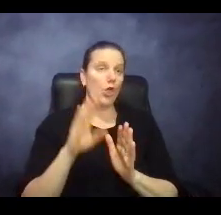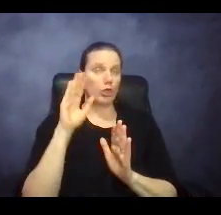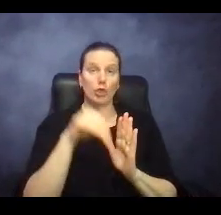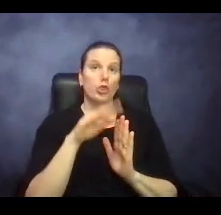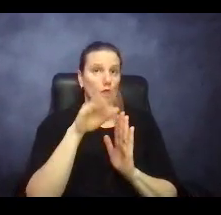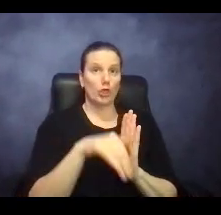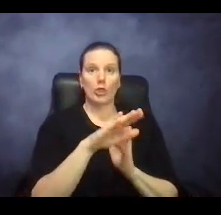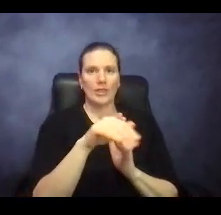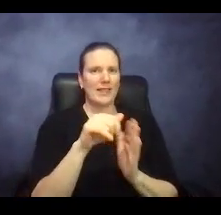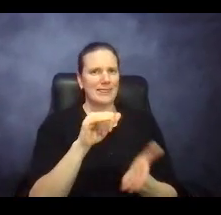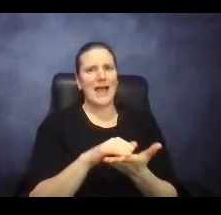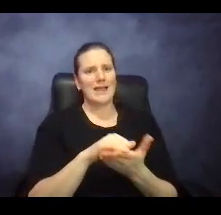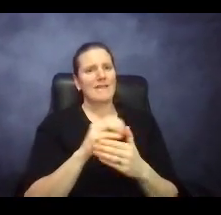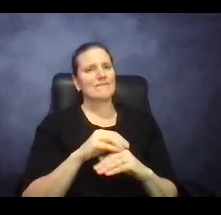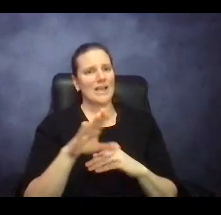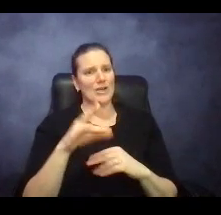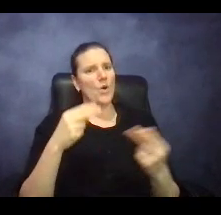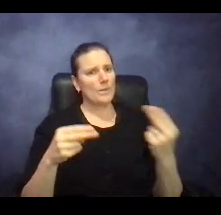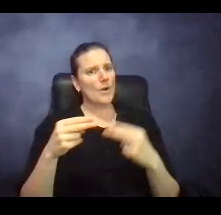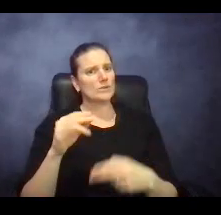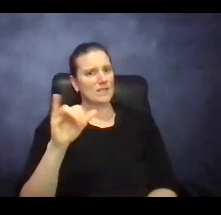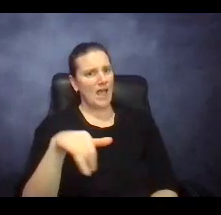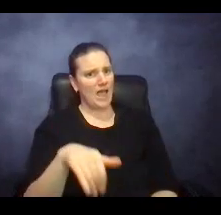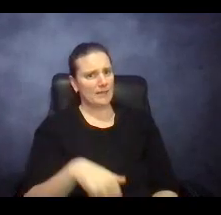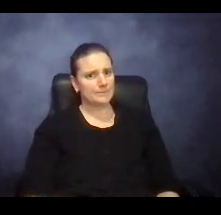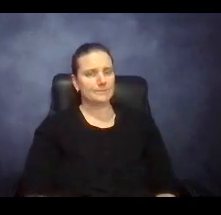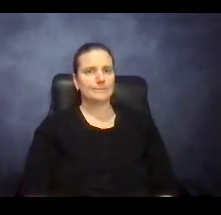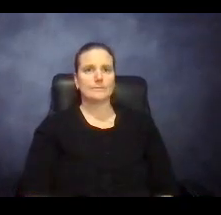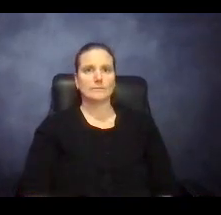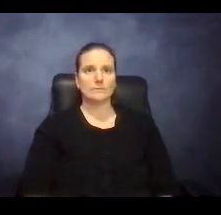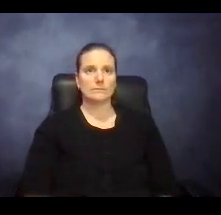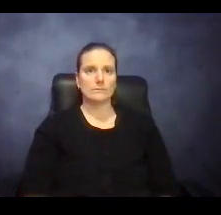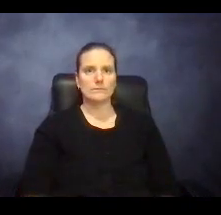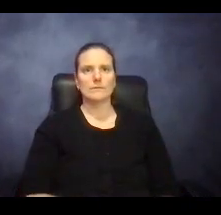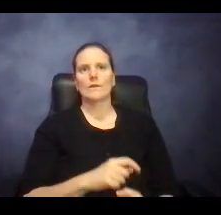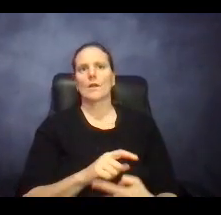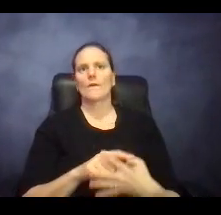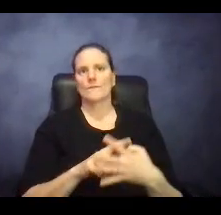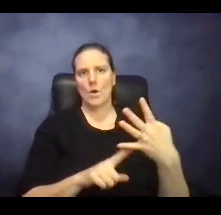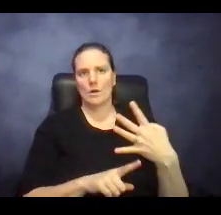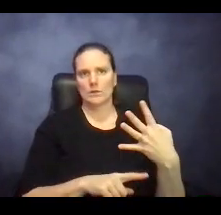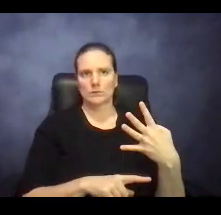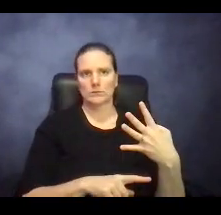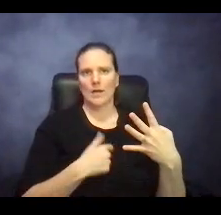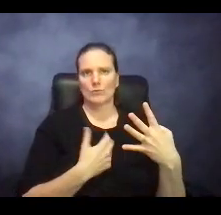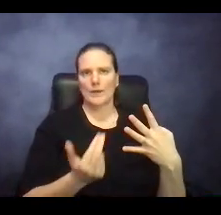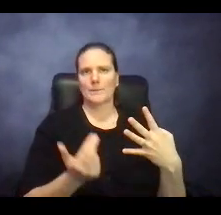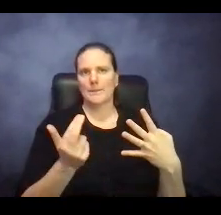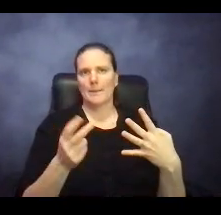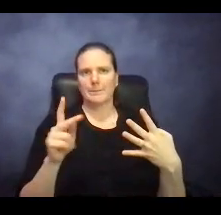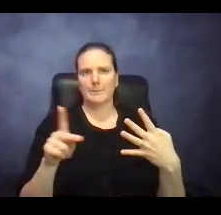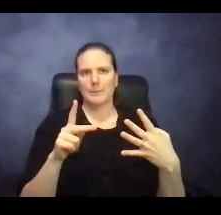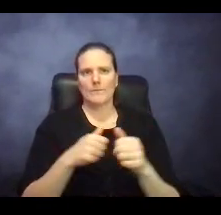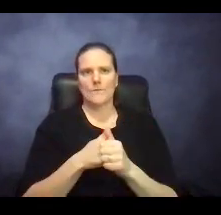'cause that really does affect your hormones. So these are the three are the four diets. I typically recommend that people adhere to paleo.